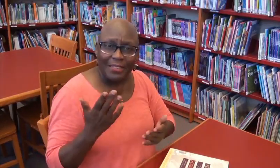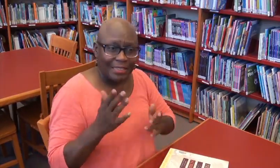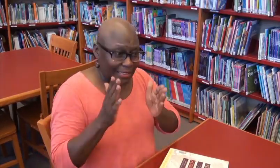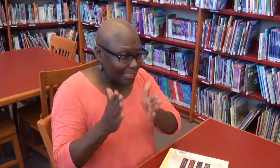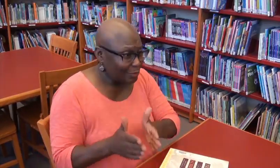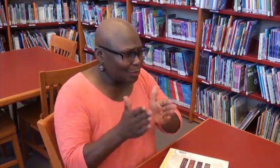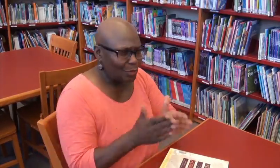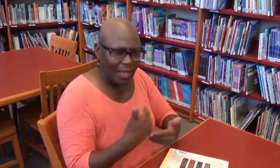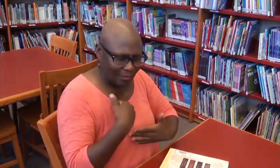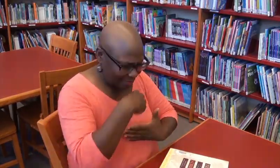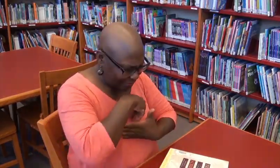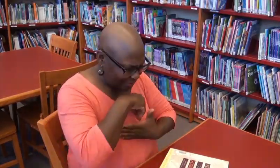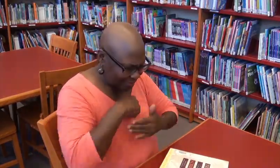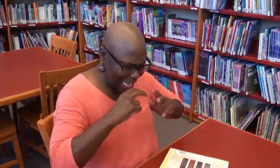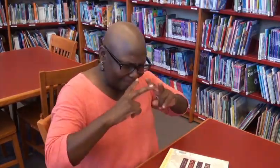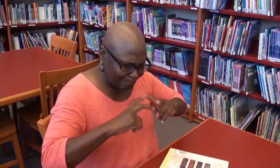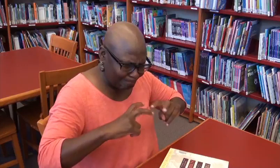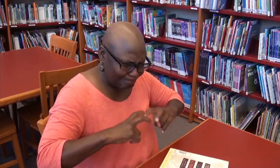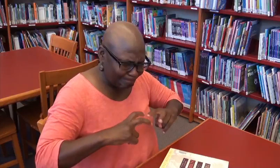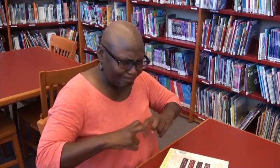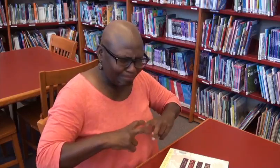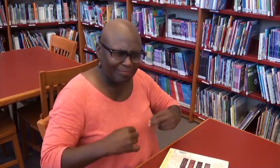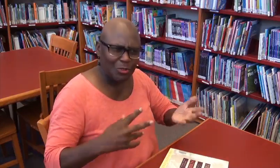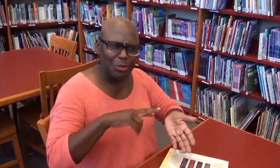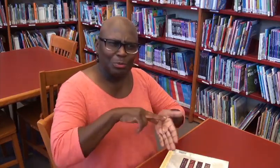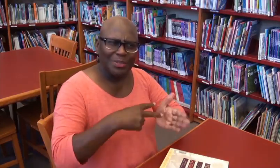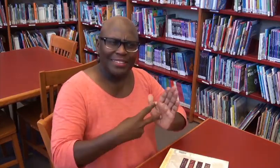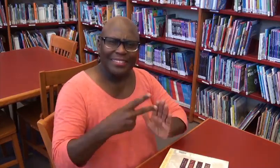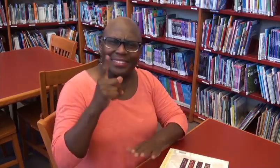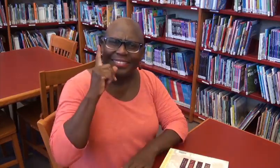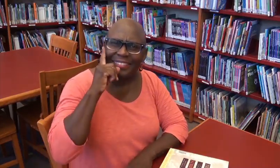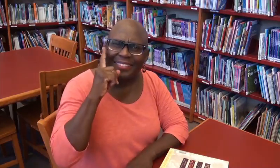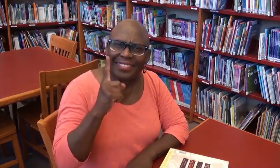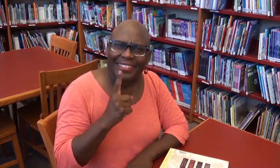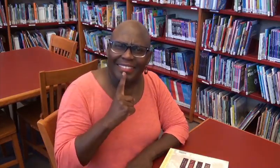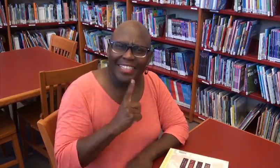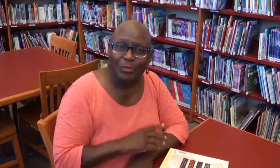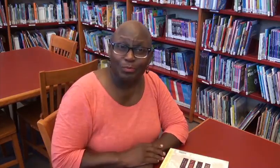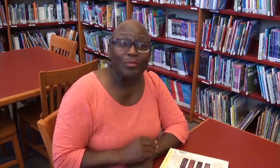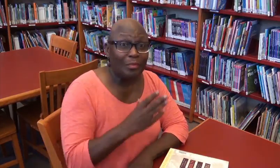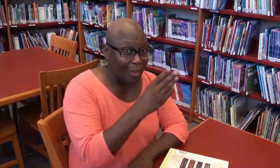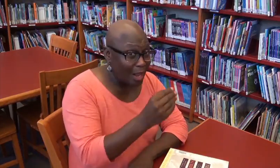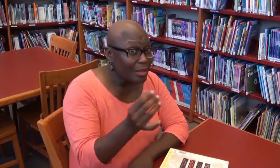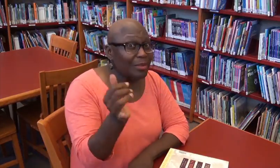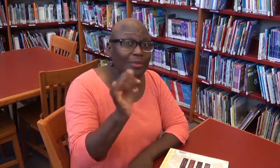their own identify of Deafhood,